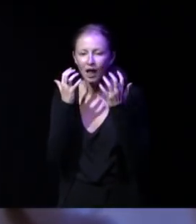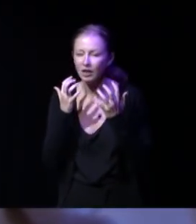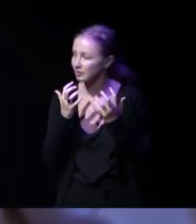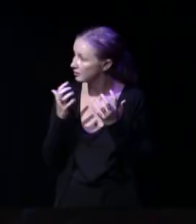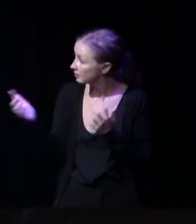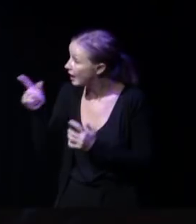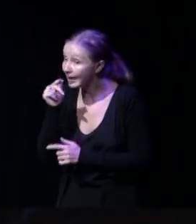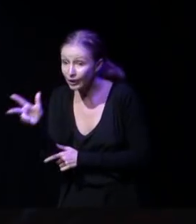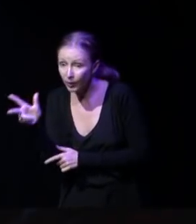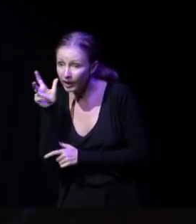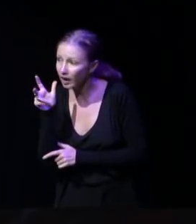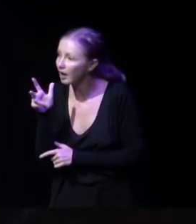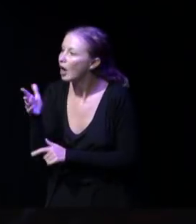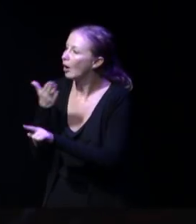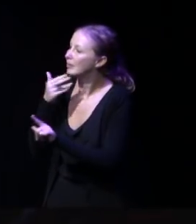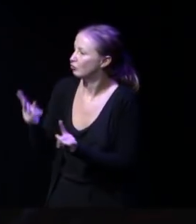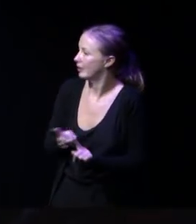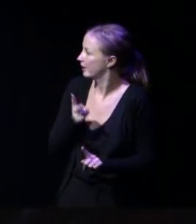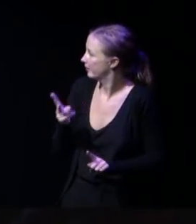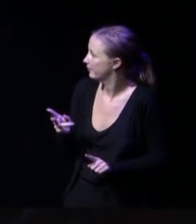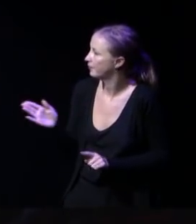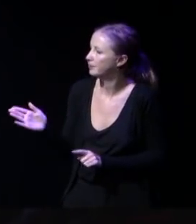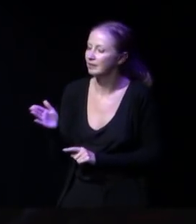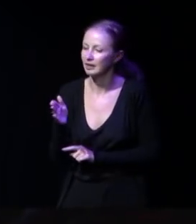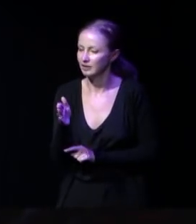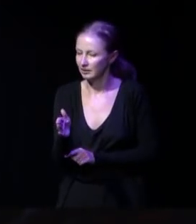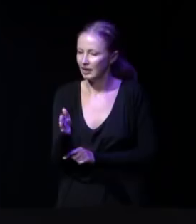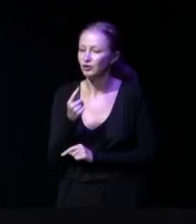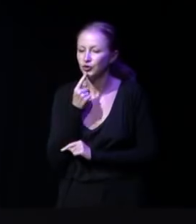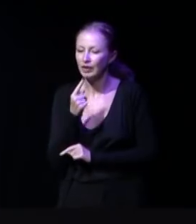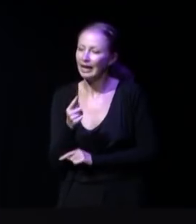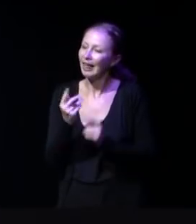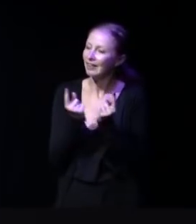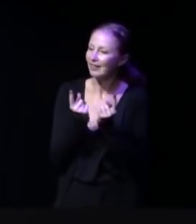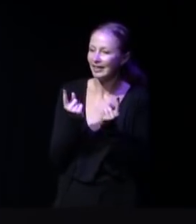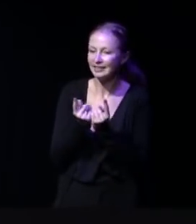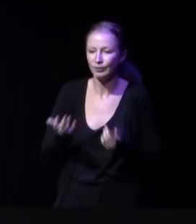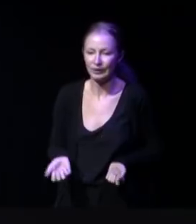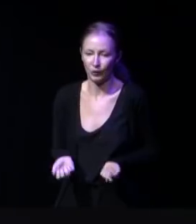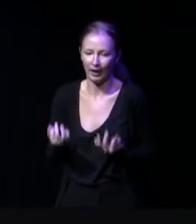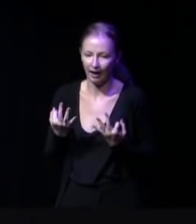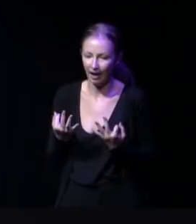No. Can you repeat it? The things that we lack. You know, when you ask, you know, "Do you feel beautiful?"